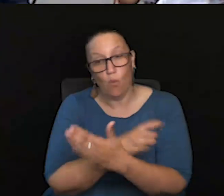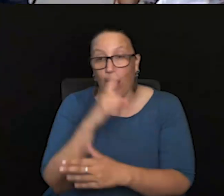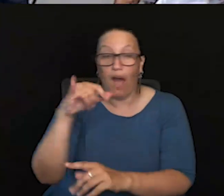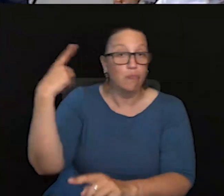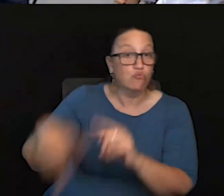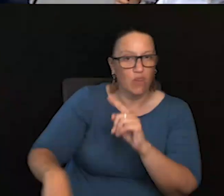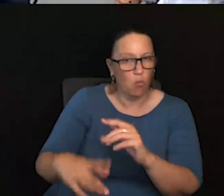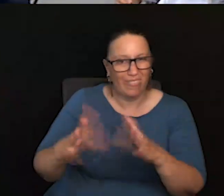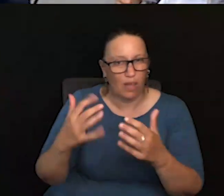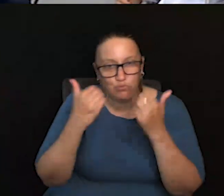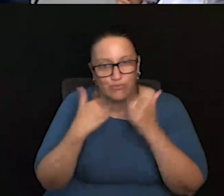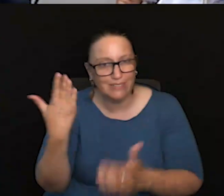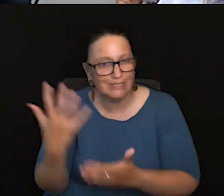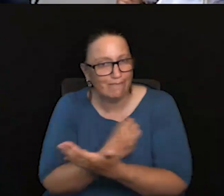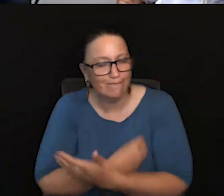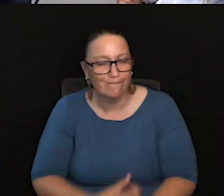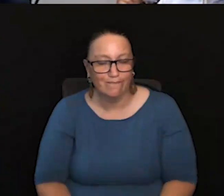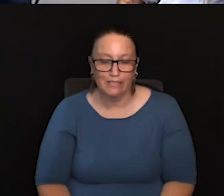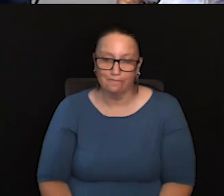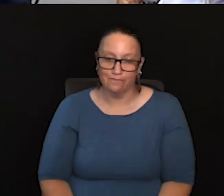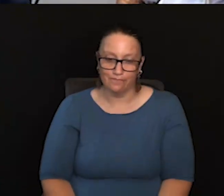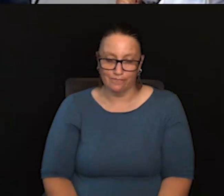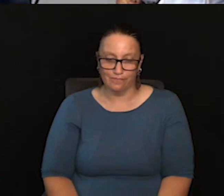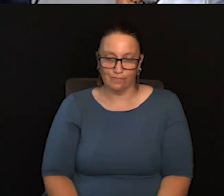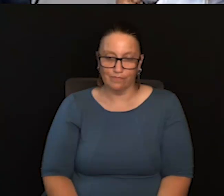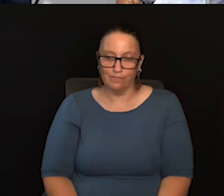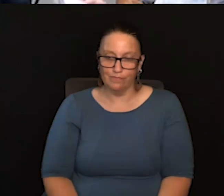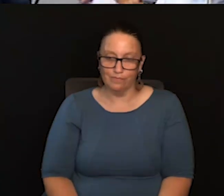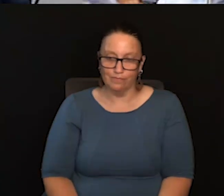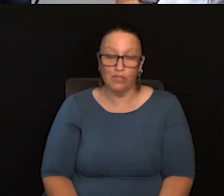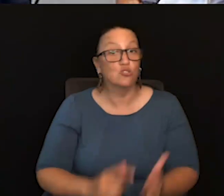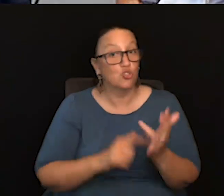the spread of cases and deaths growing, and quite stark on the weekend?